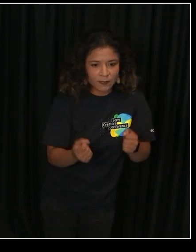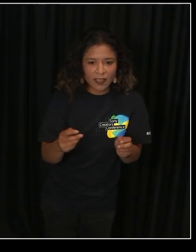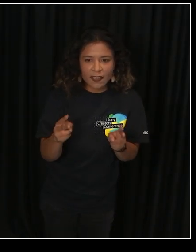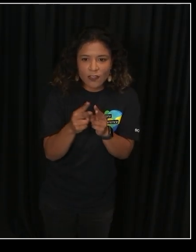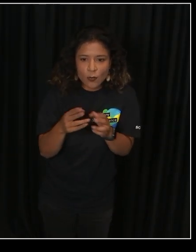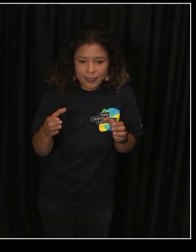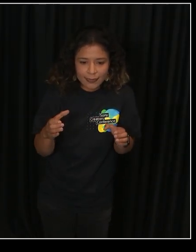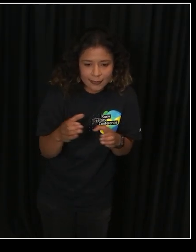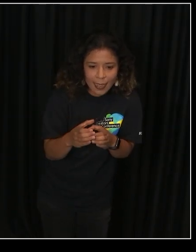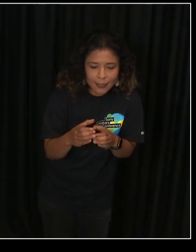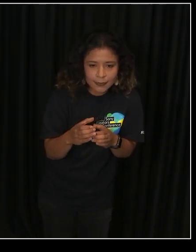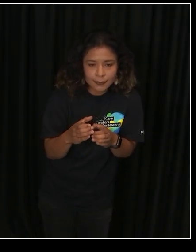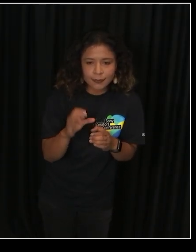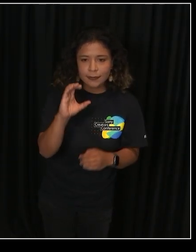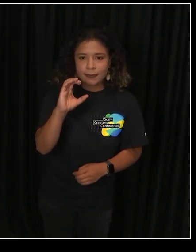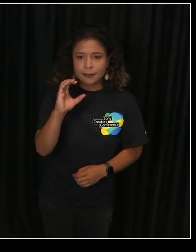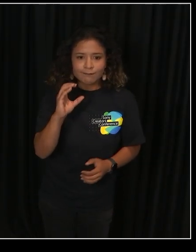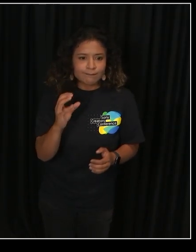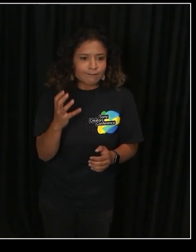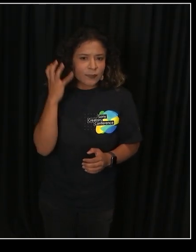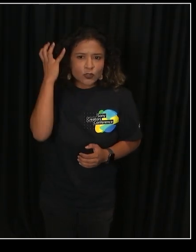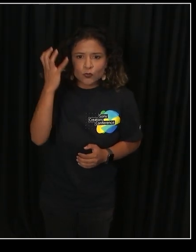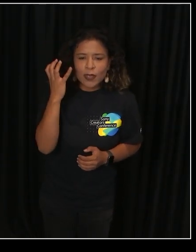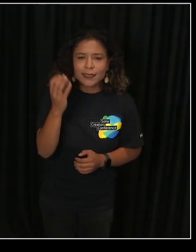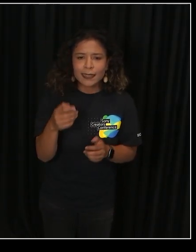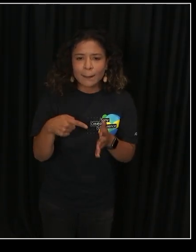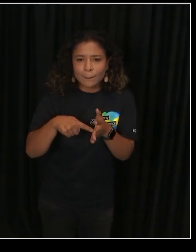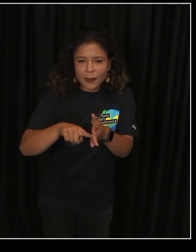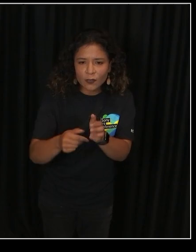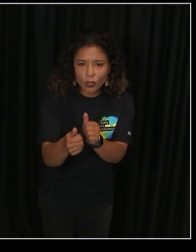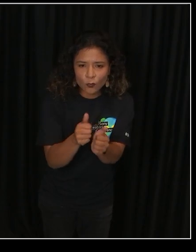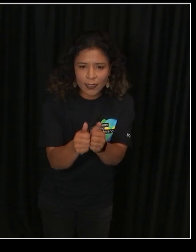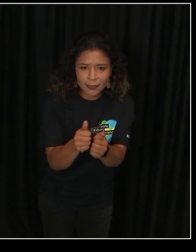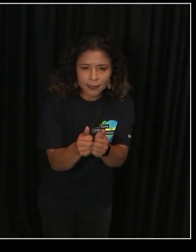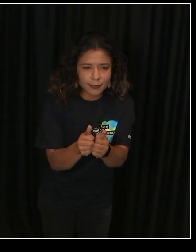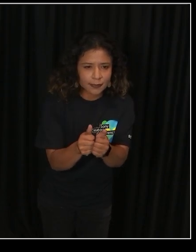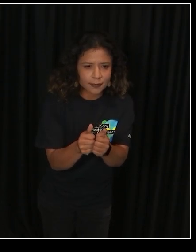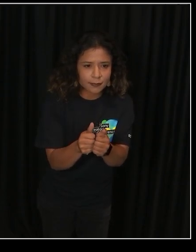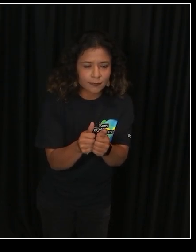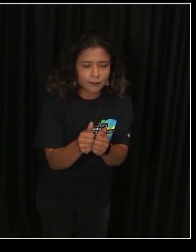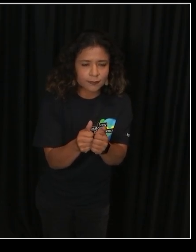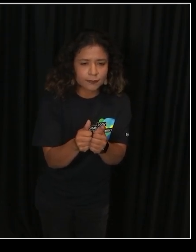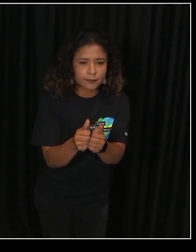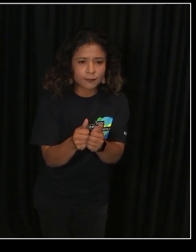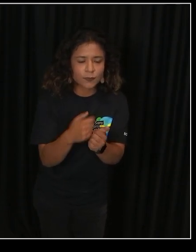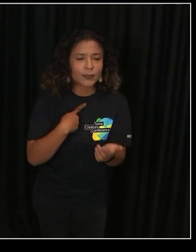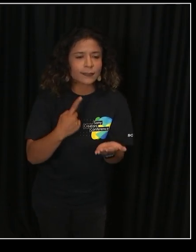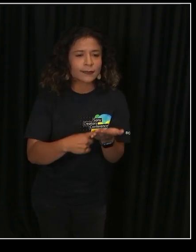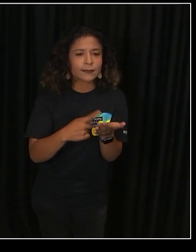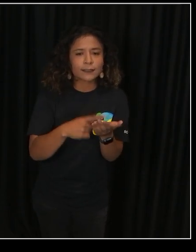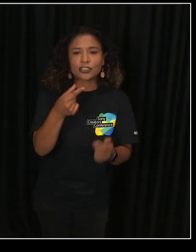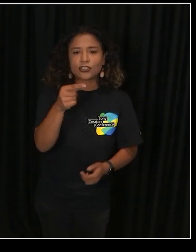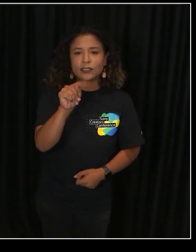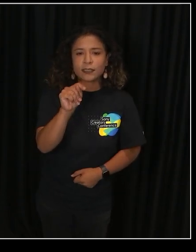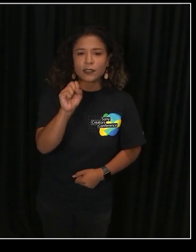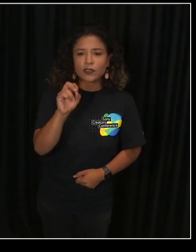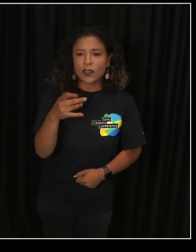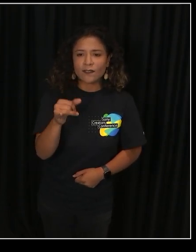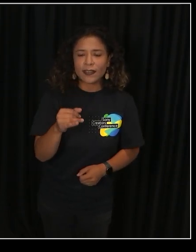very chaotic beginning of a race. We talked about that one where GT Sophy gave way to Yamanaka.